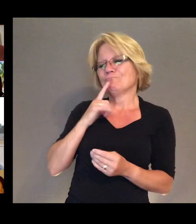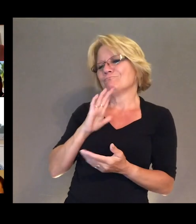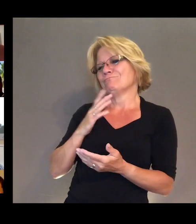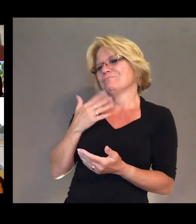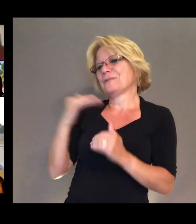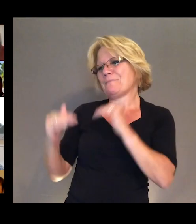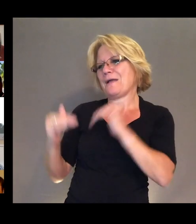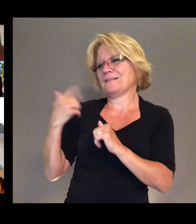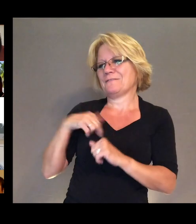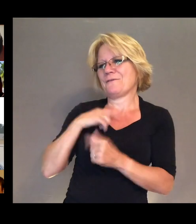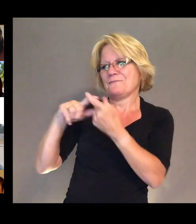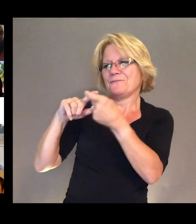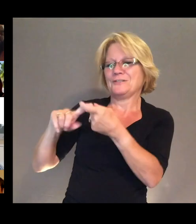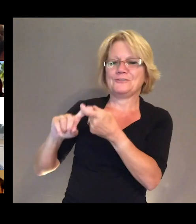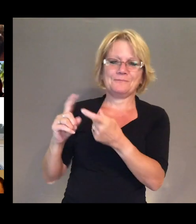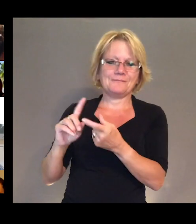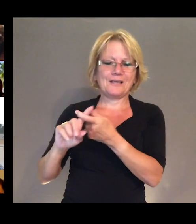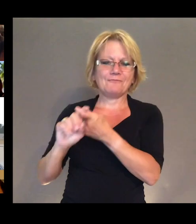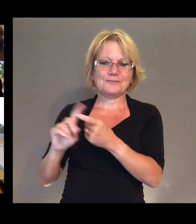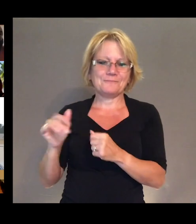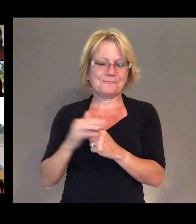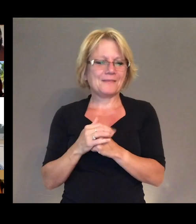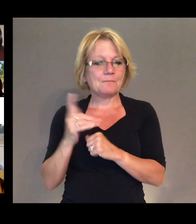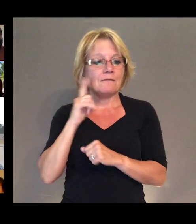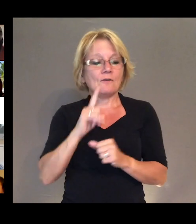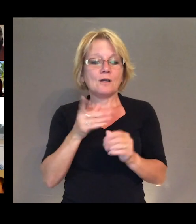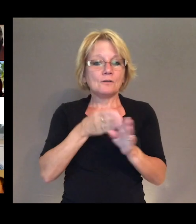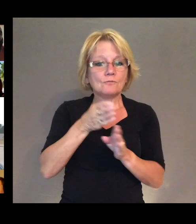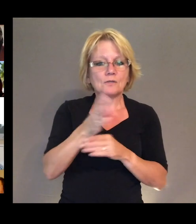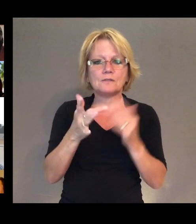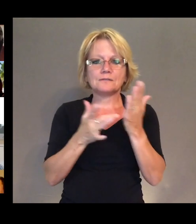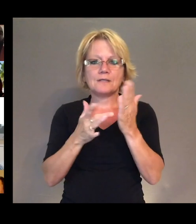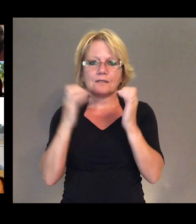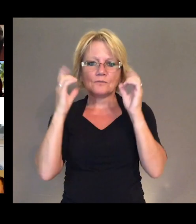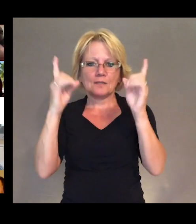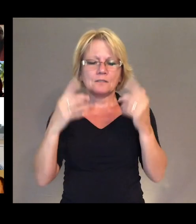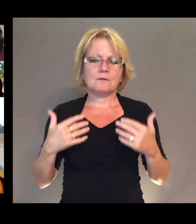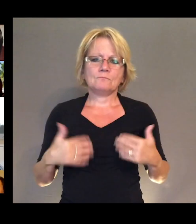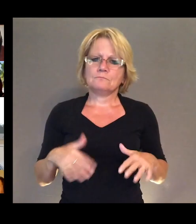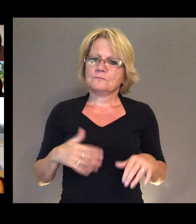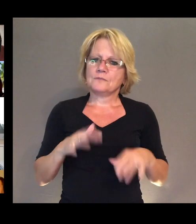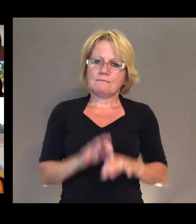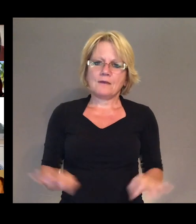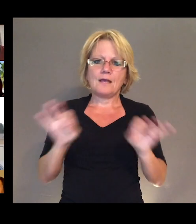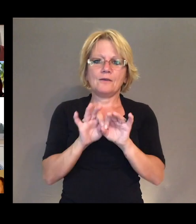But as far as career and technical education, it's so valuable because as Missy had just said,